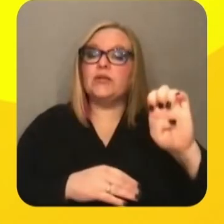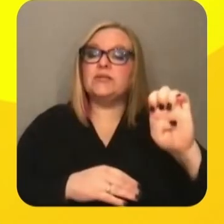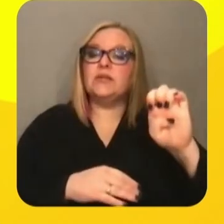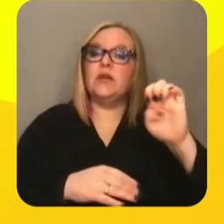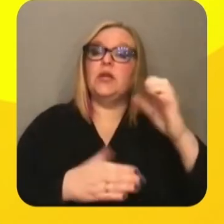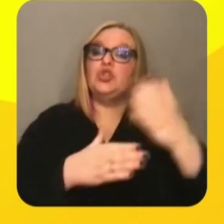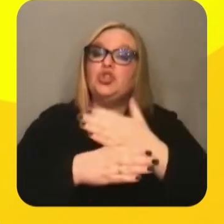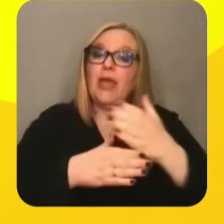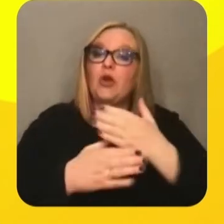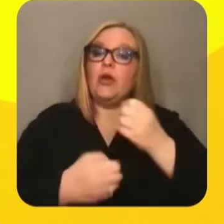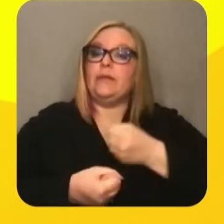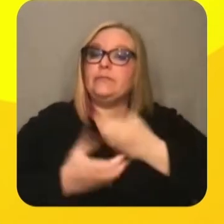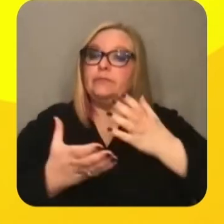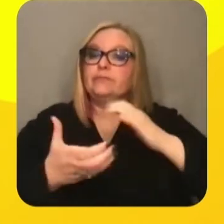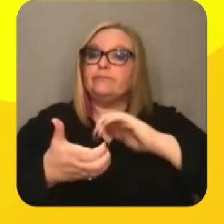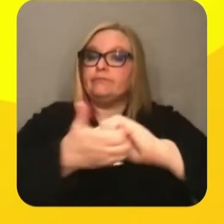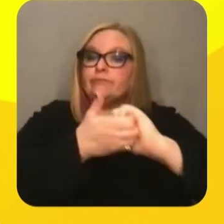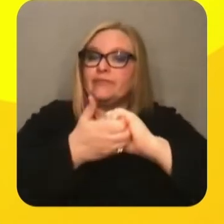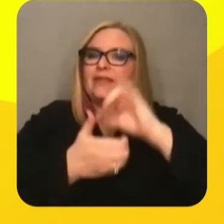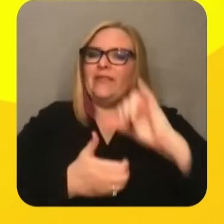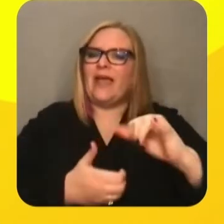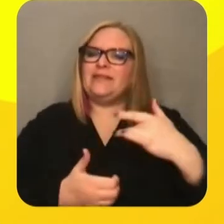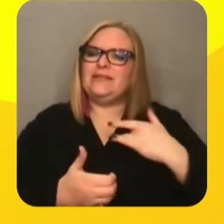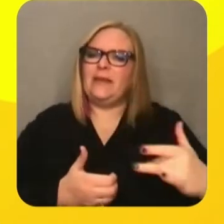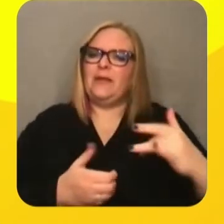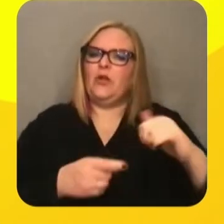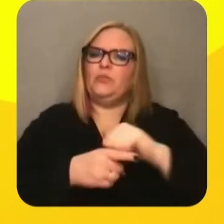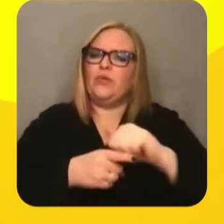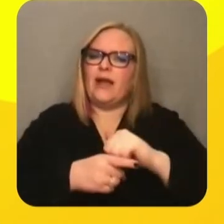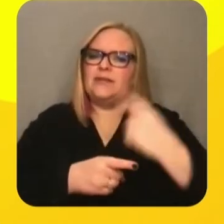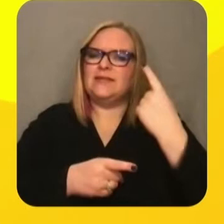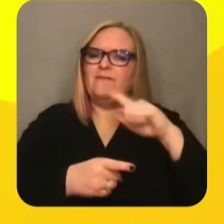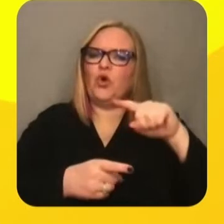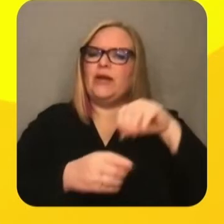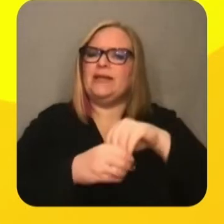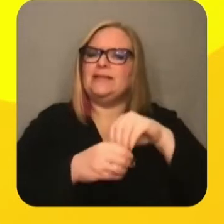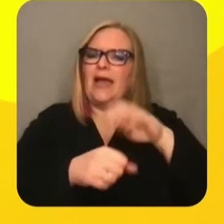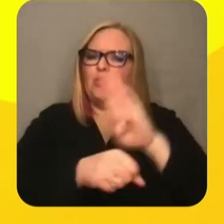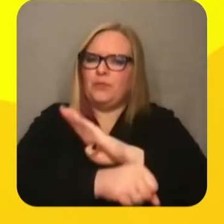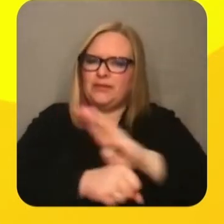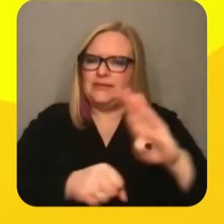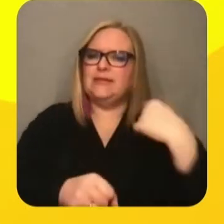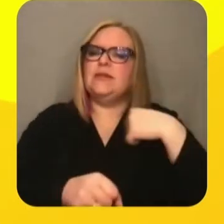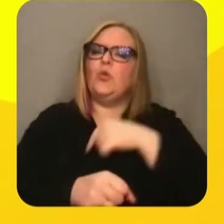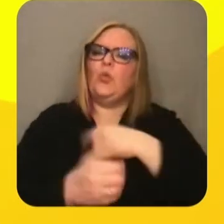Like, that's just common practice on the inside of the business. So let's bring that over to the people side of the business too.